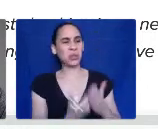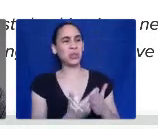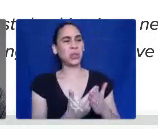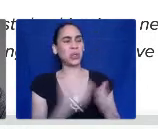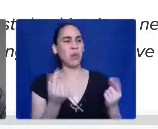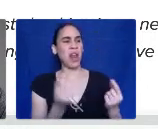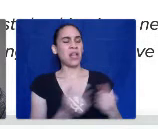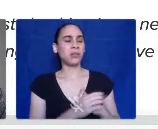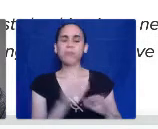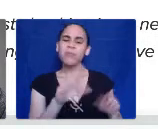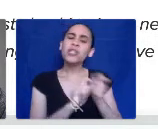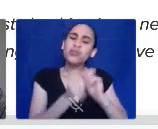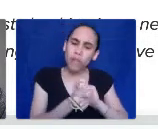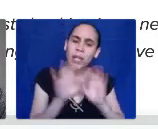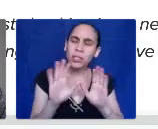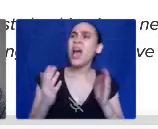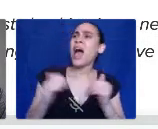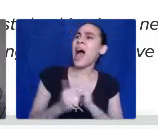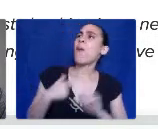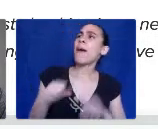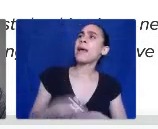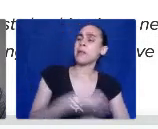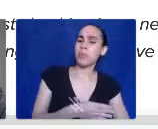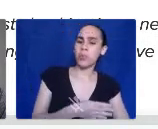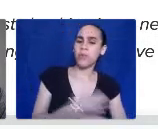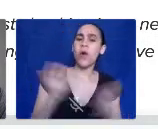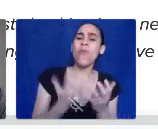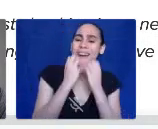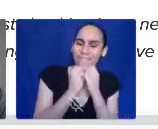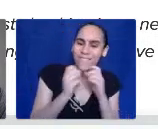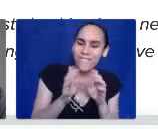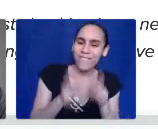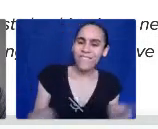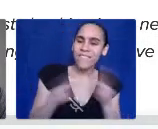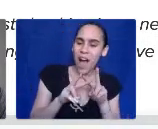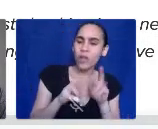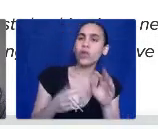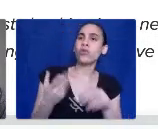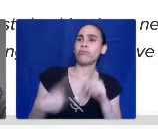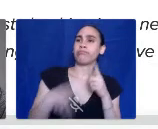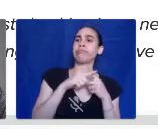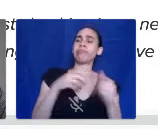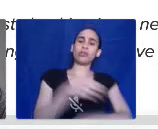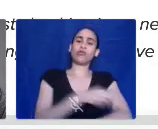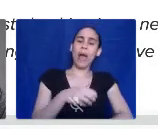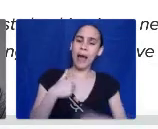improved right what value or strength do i have did i not make clear to them right